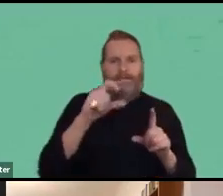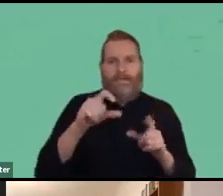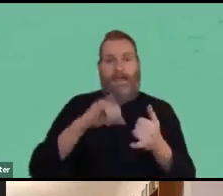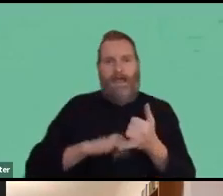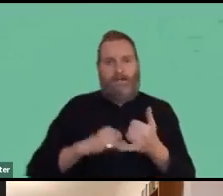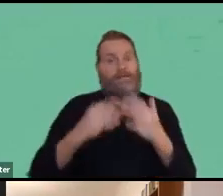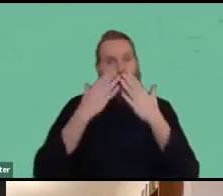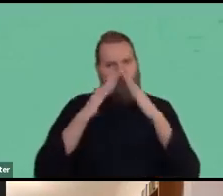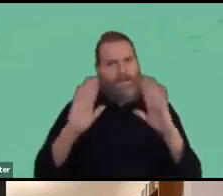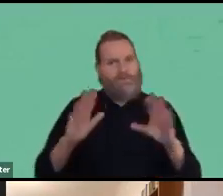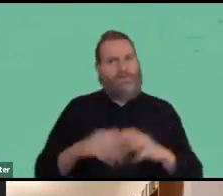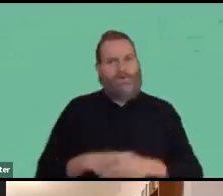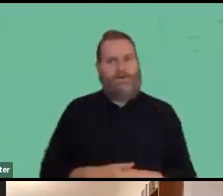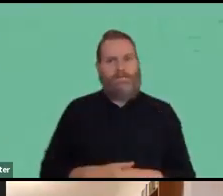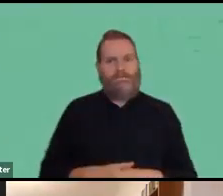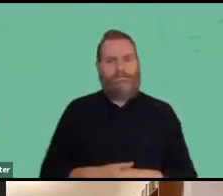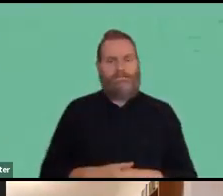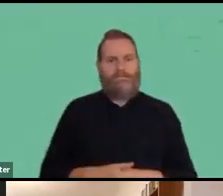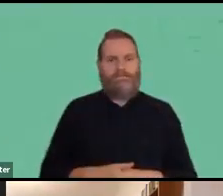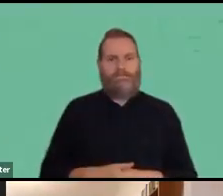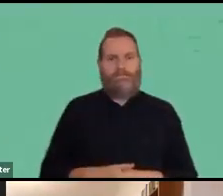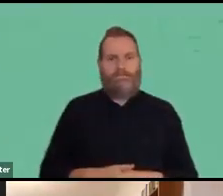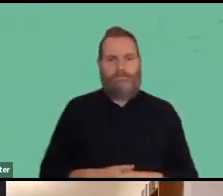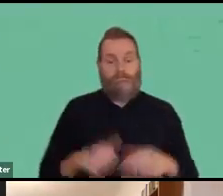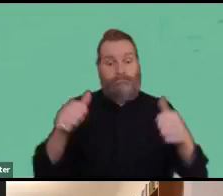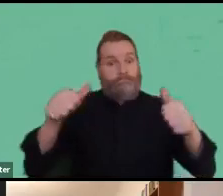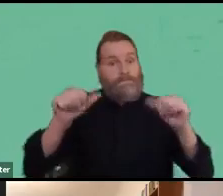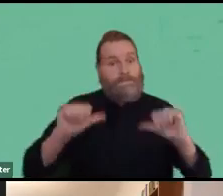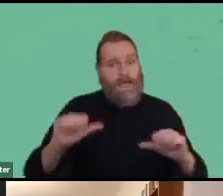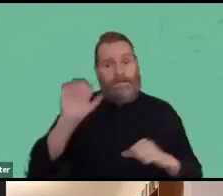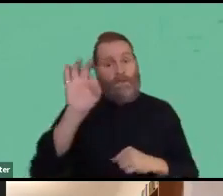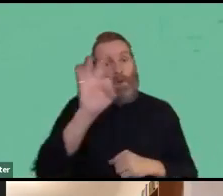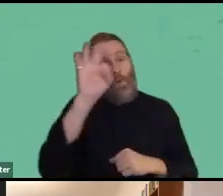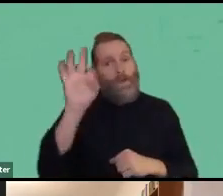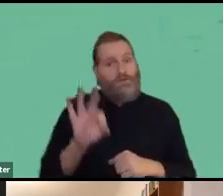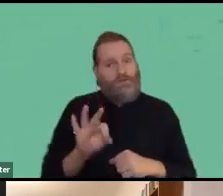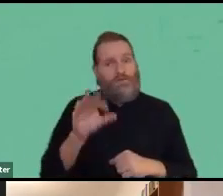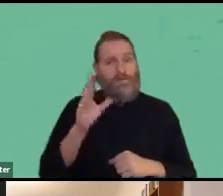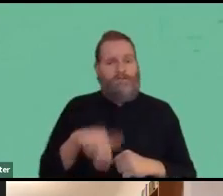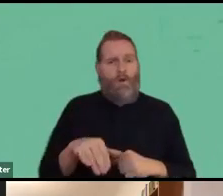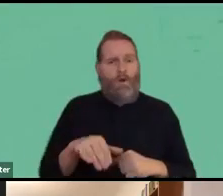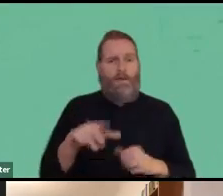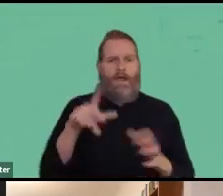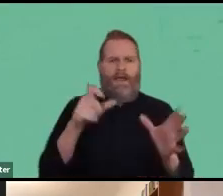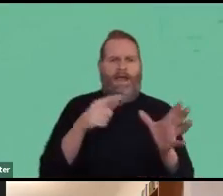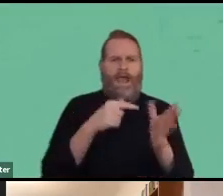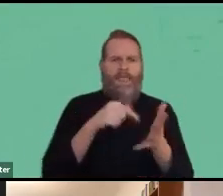okay we have a question next from Catherine from the DWP I worked in the office during COVID all